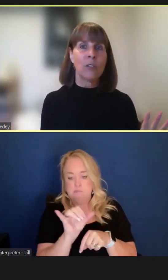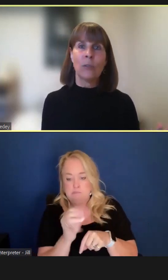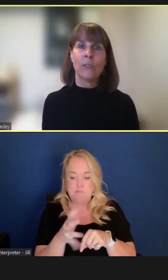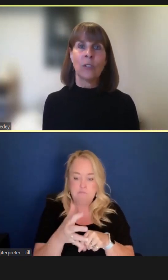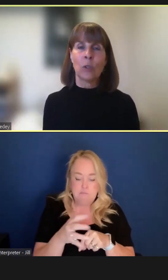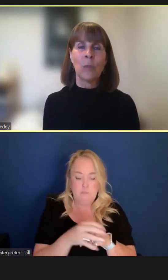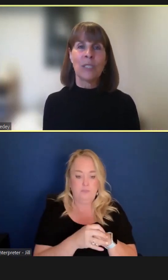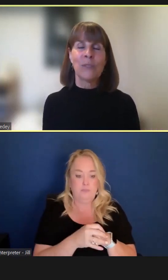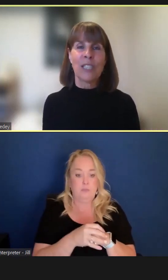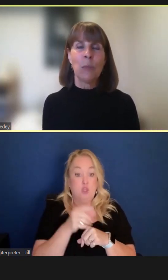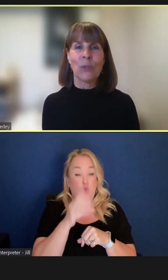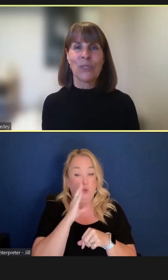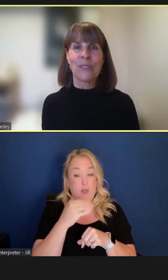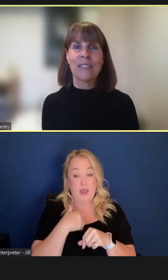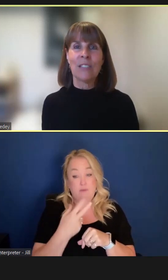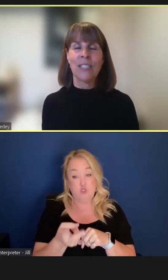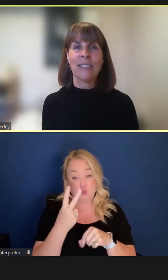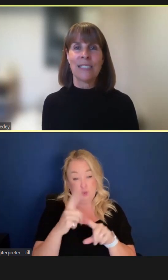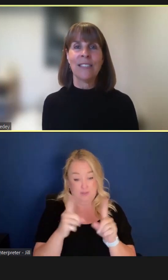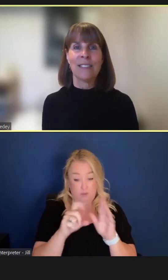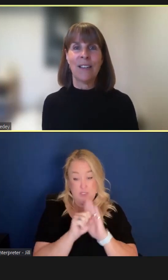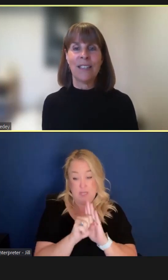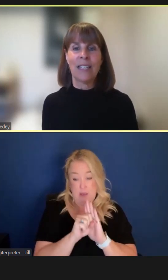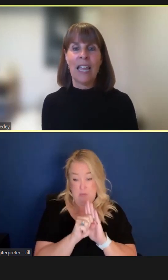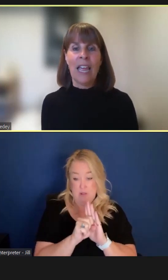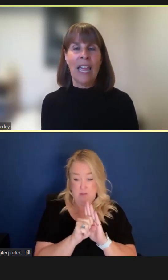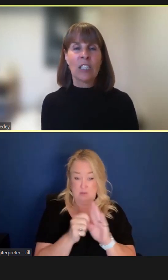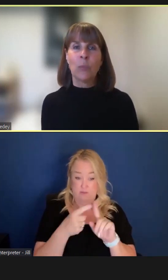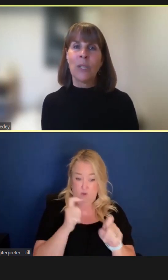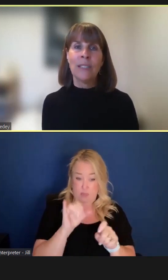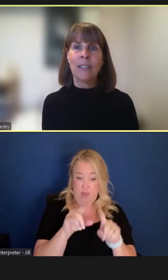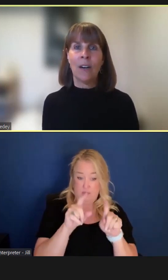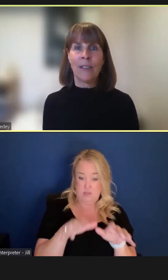different normative samples that they've done the test on and depending on that